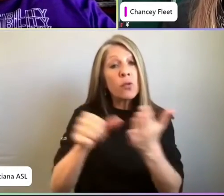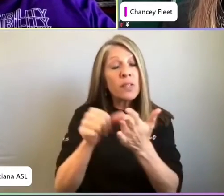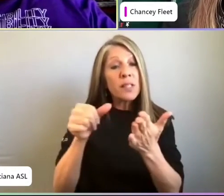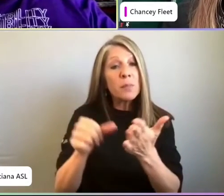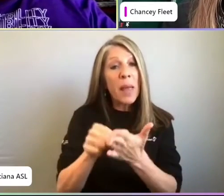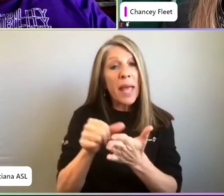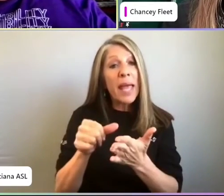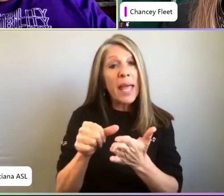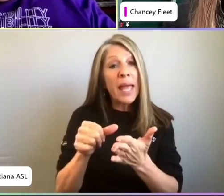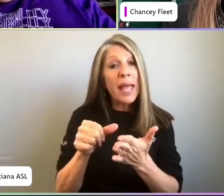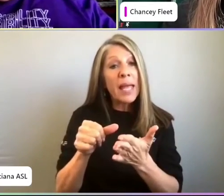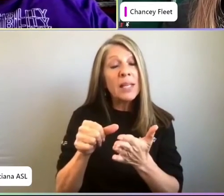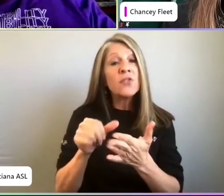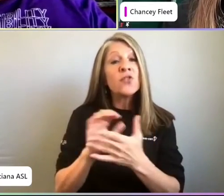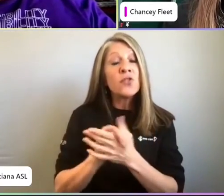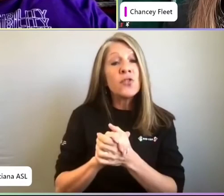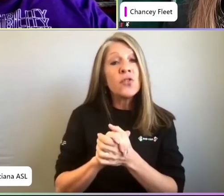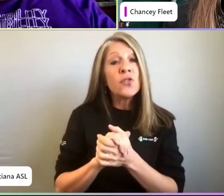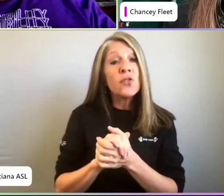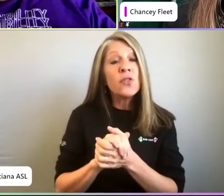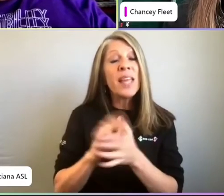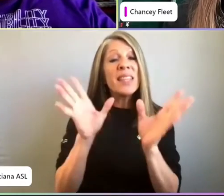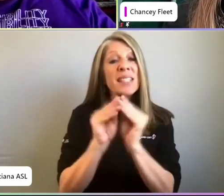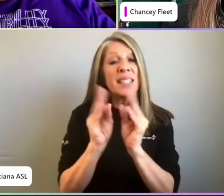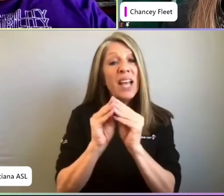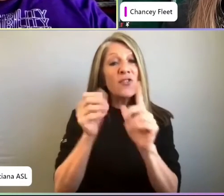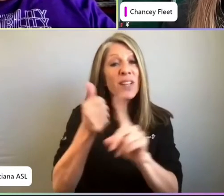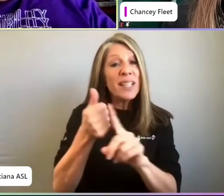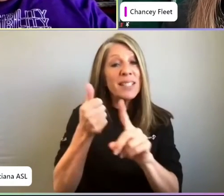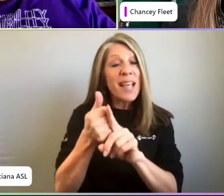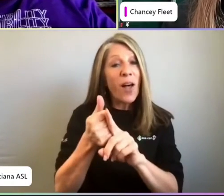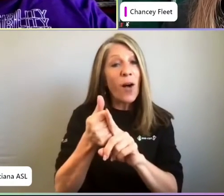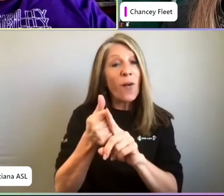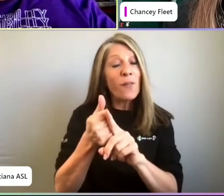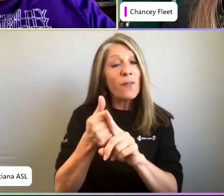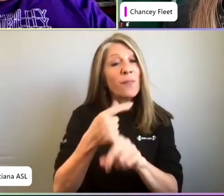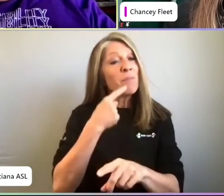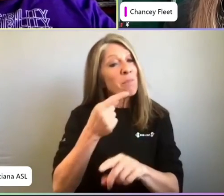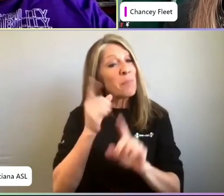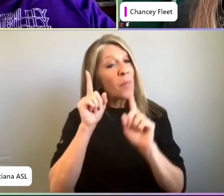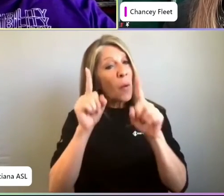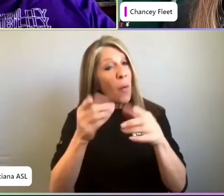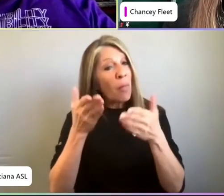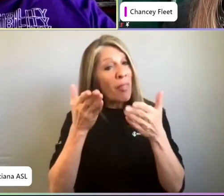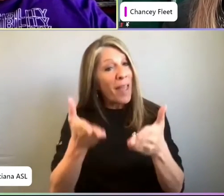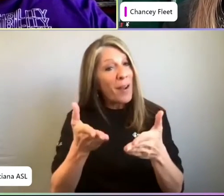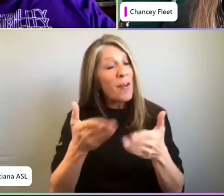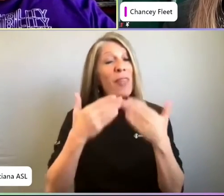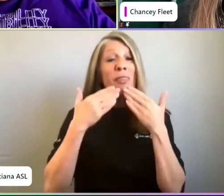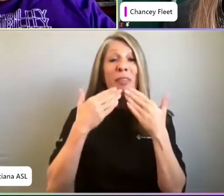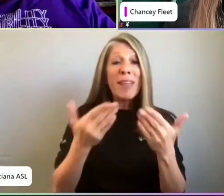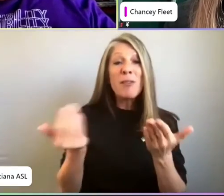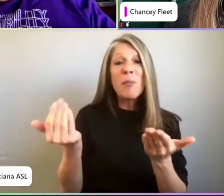TinyURL that you gave earlier, we can also find resources on the resources page in the